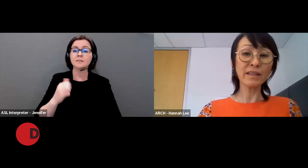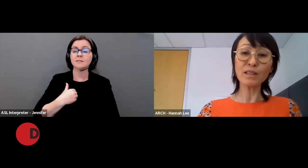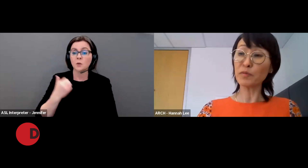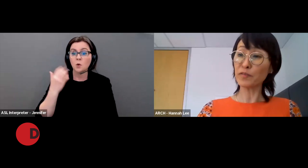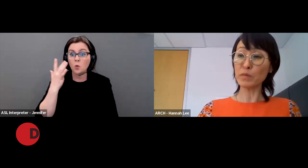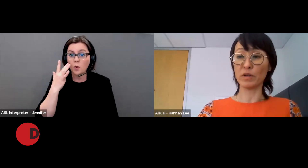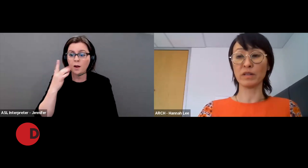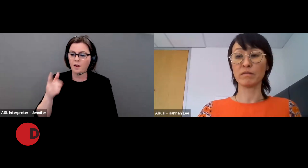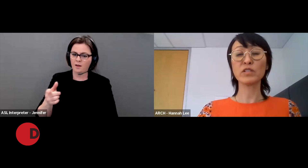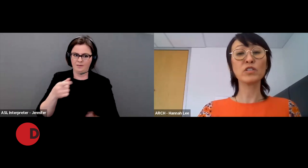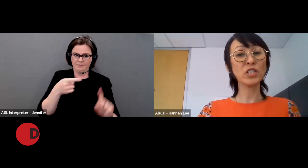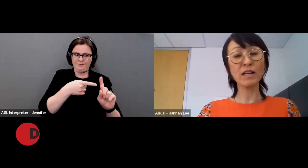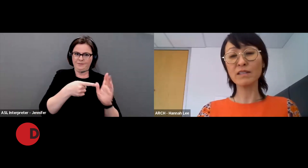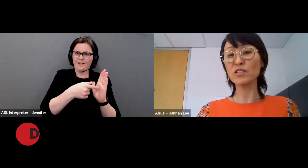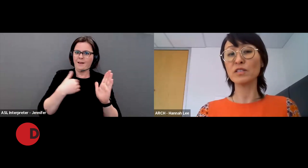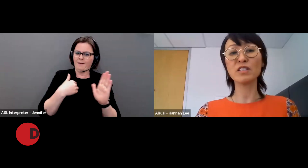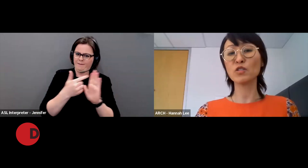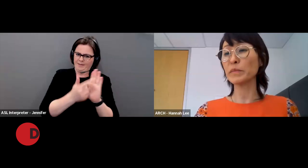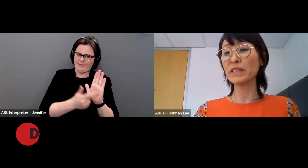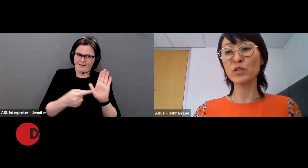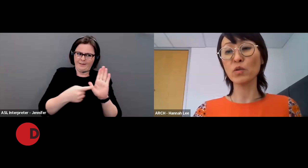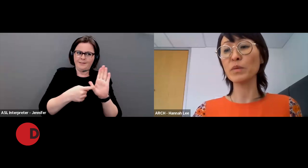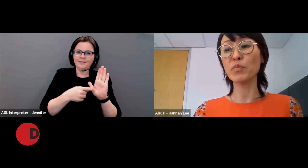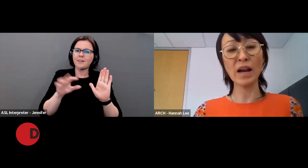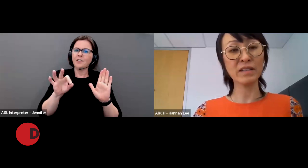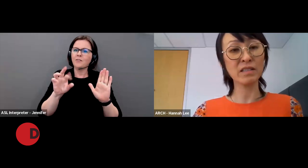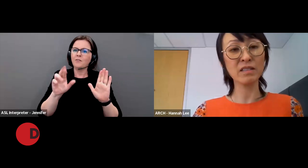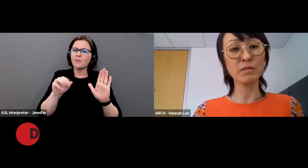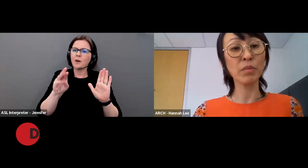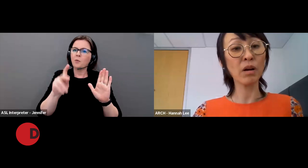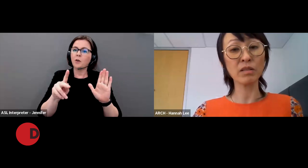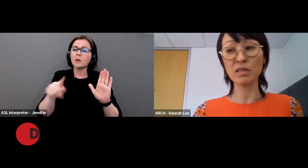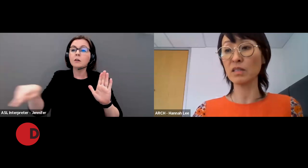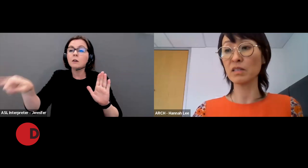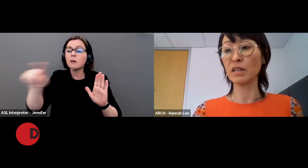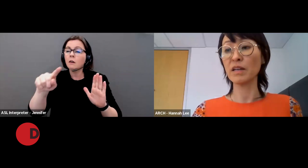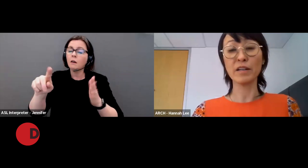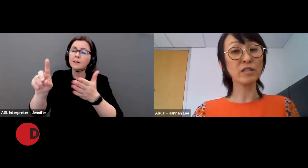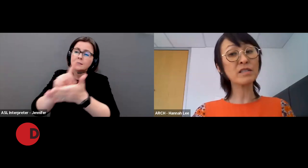persons with disabilities in Canada because it provides a legal framework to challenge